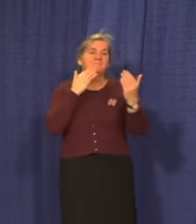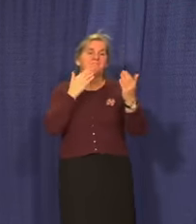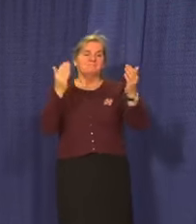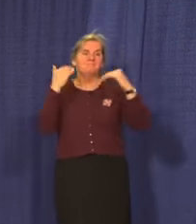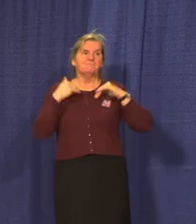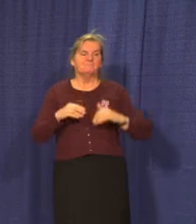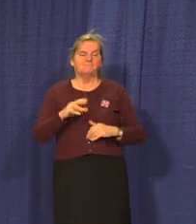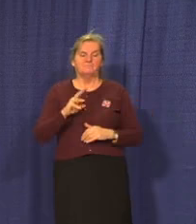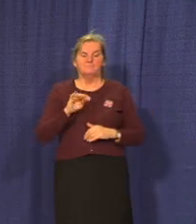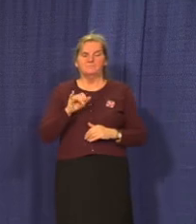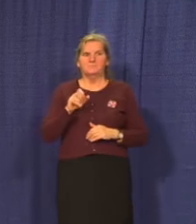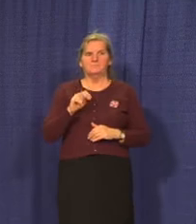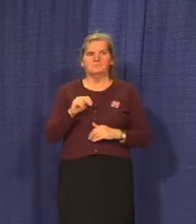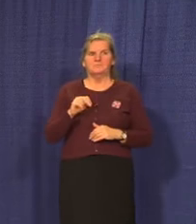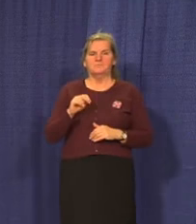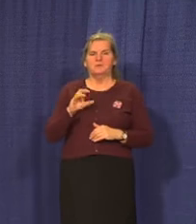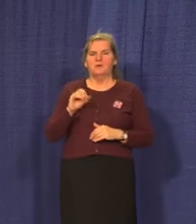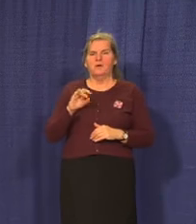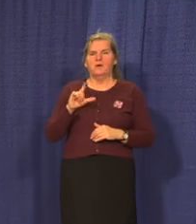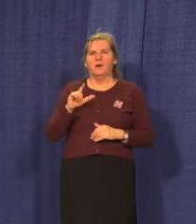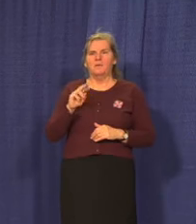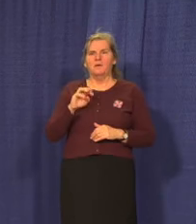WE WILL MOVE ON.